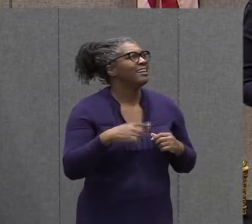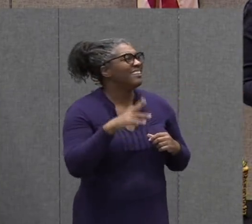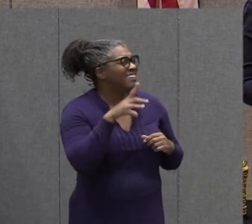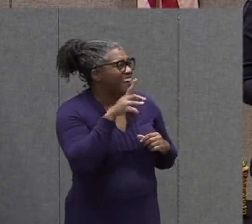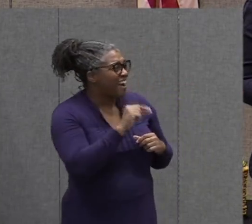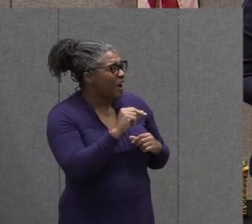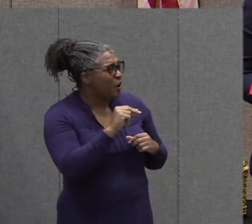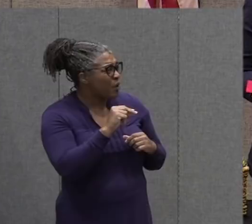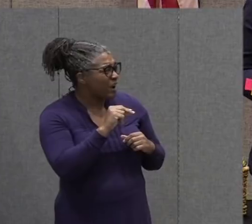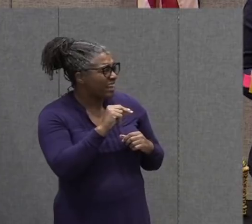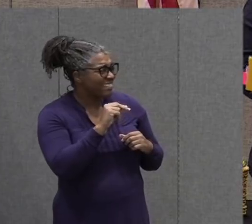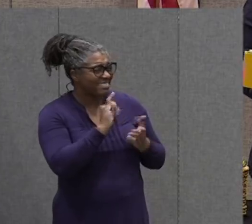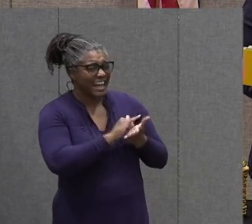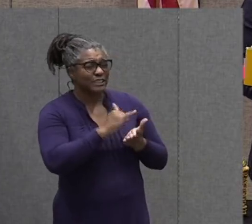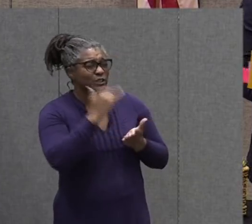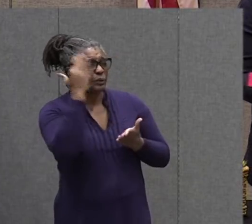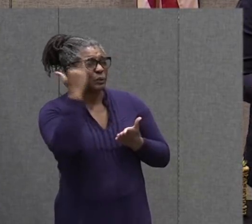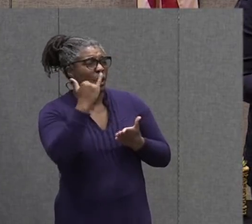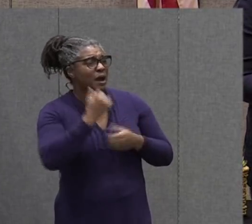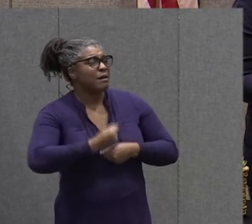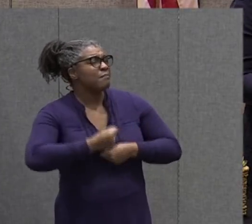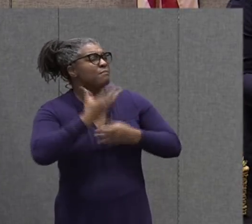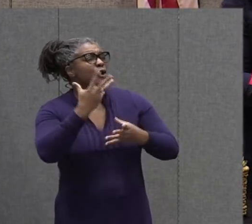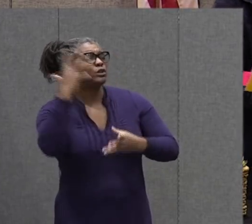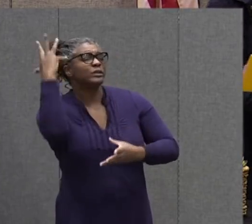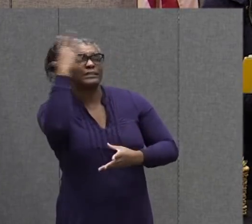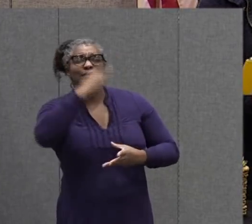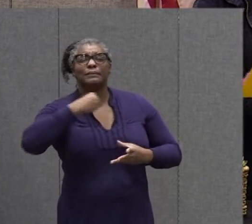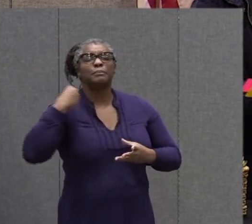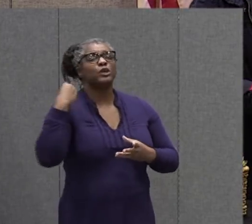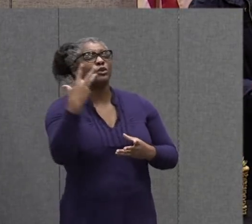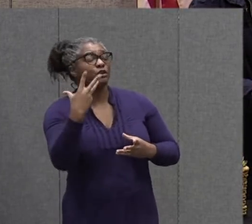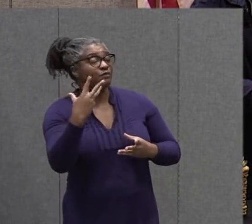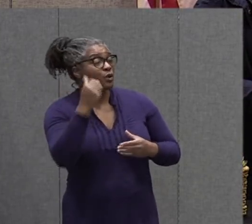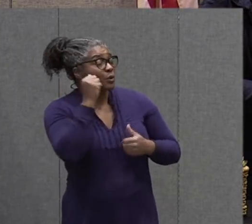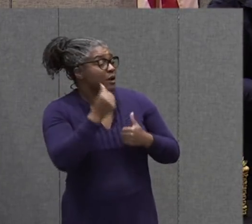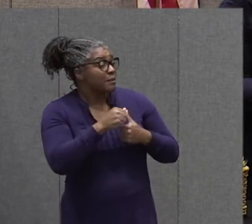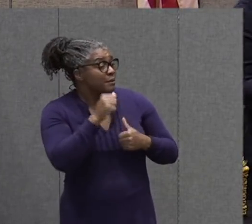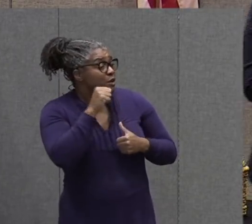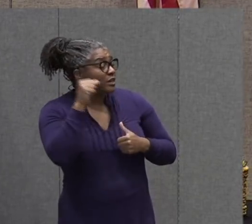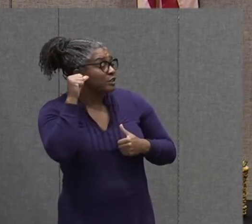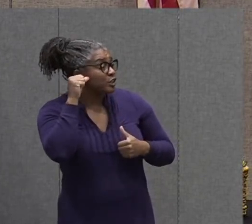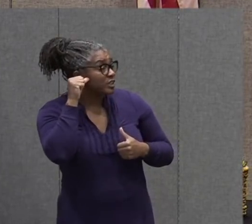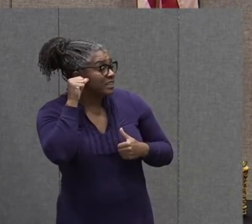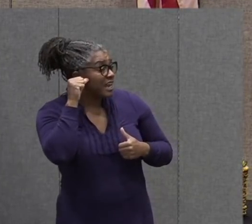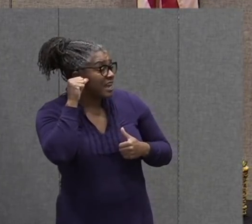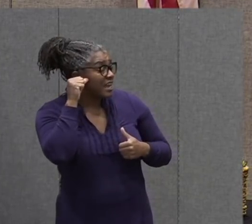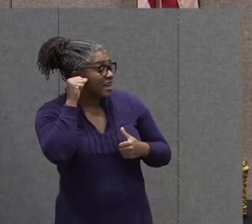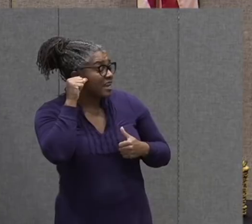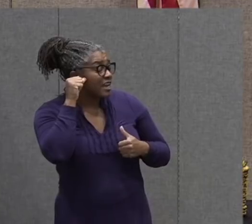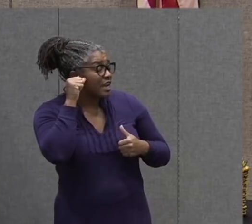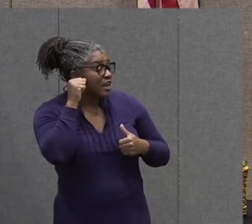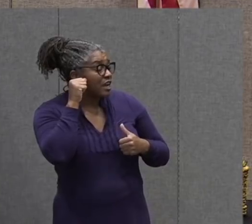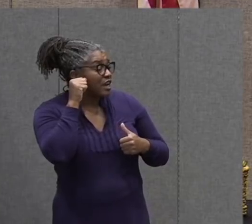[Miss Martindale] Yes, I remember yesterday, I told Mr. R you could even make up words. [Miss Garcia]